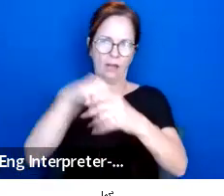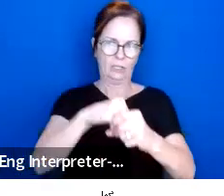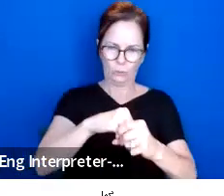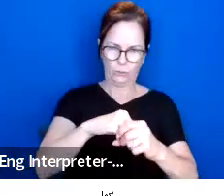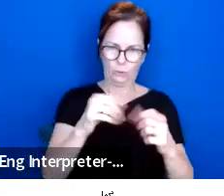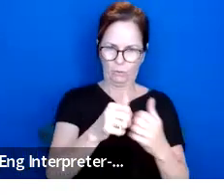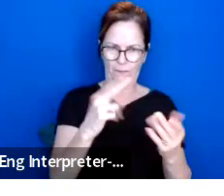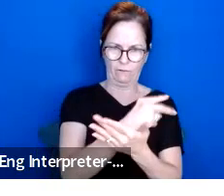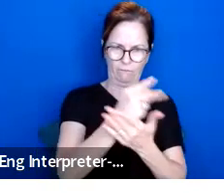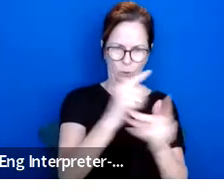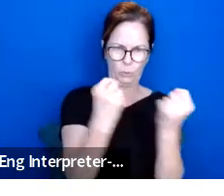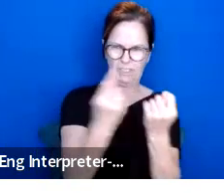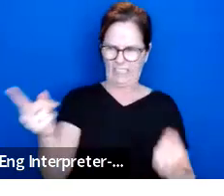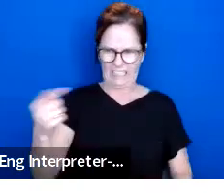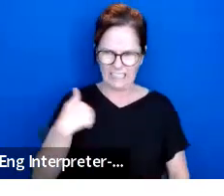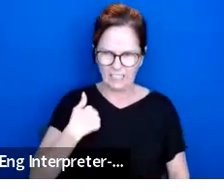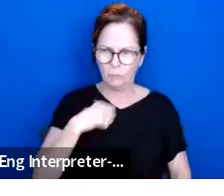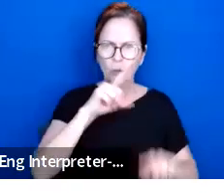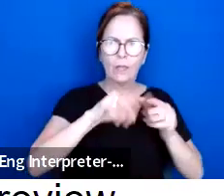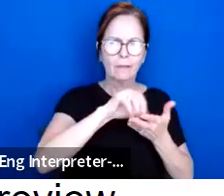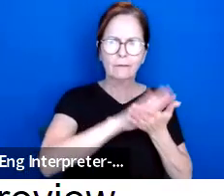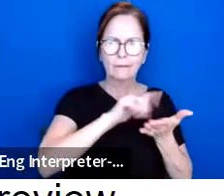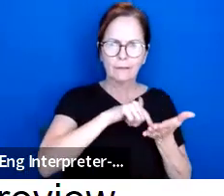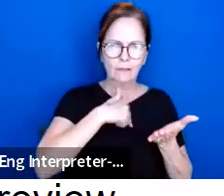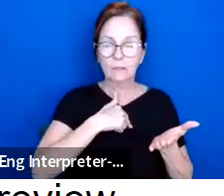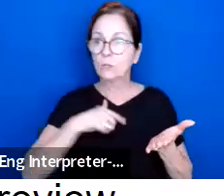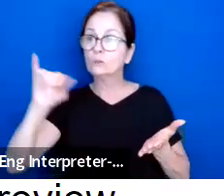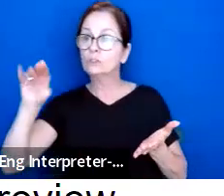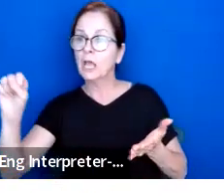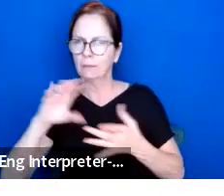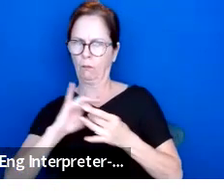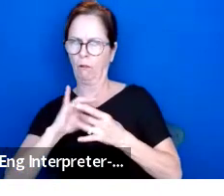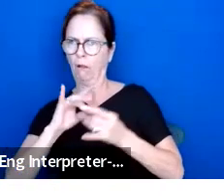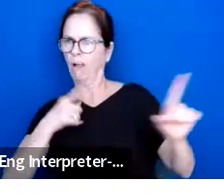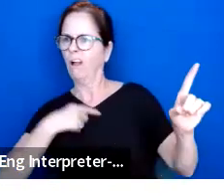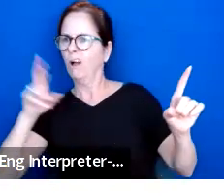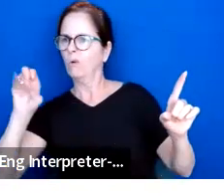So it doesn't matter what I've heard about James from from Rebecca. I'm not allowed to put it into the review. Oh